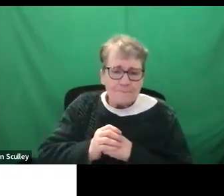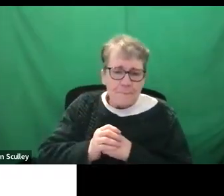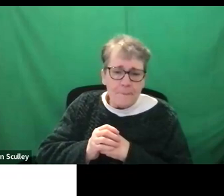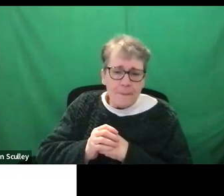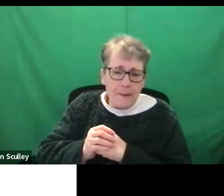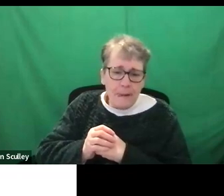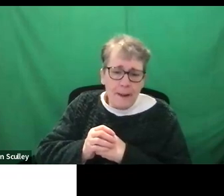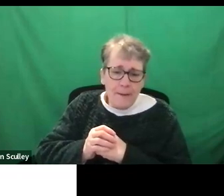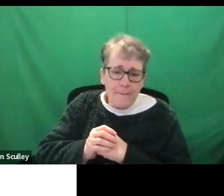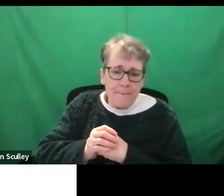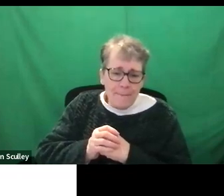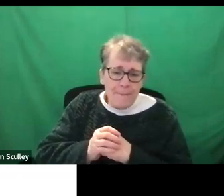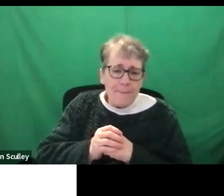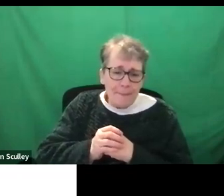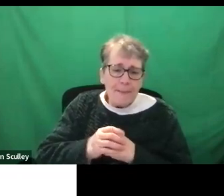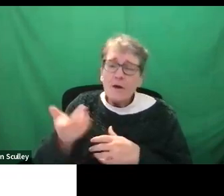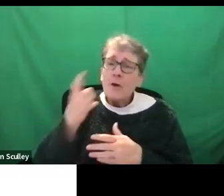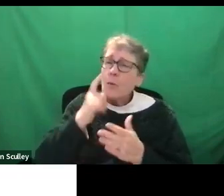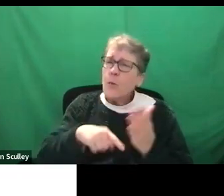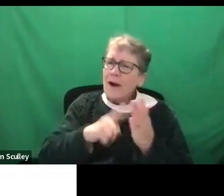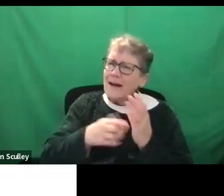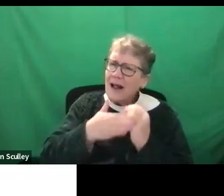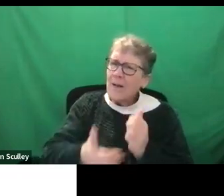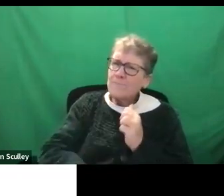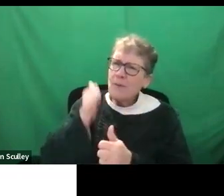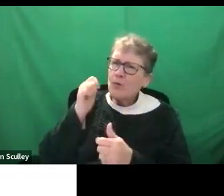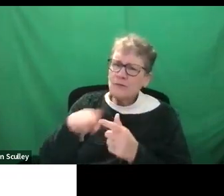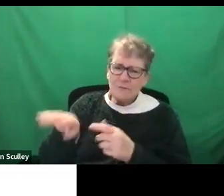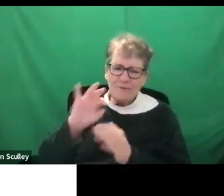that, um... social workers have that they can give to, uh... parents.